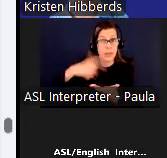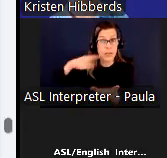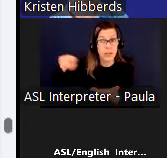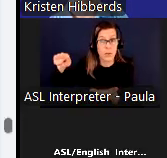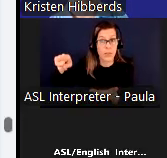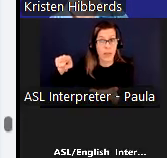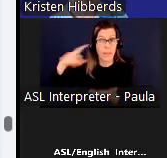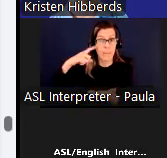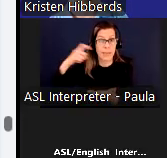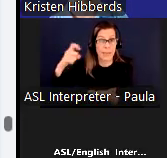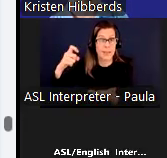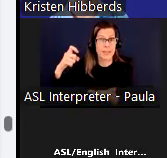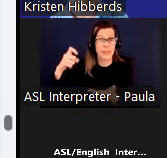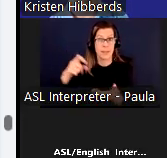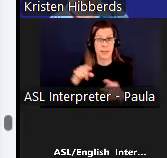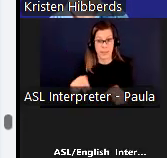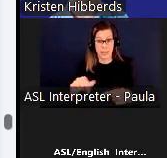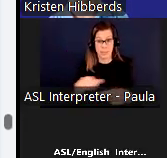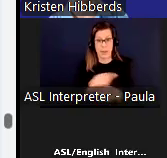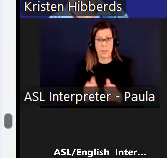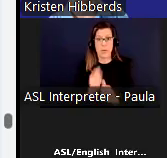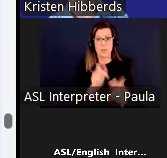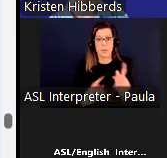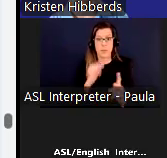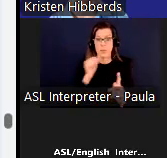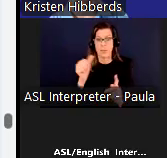Because in practice, most people are not notified at the time of screening.